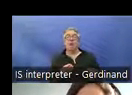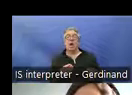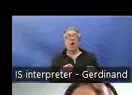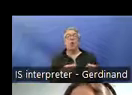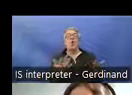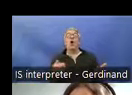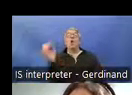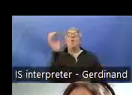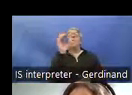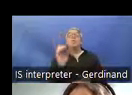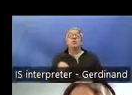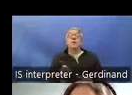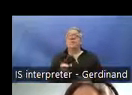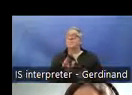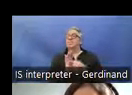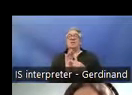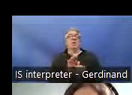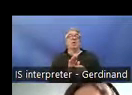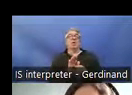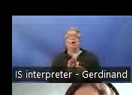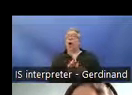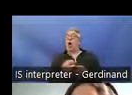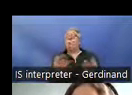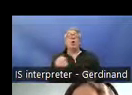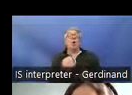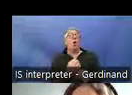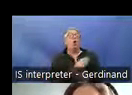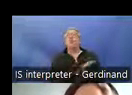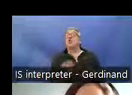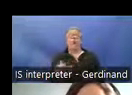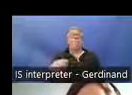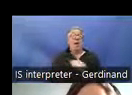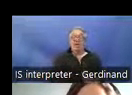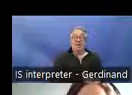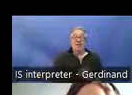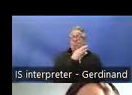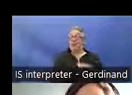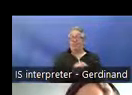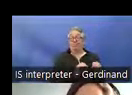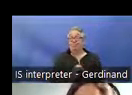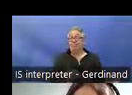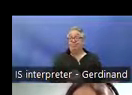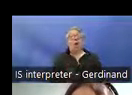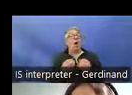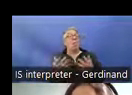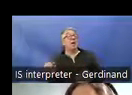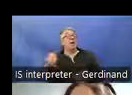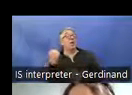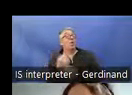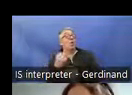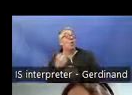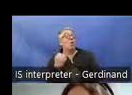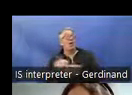of, for example, unpaid work or sheltered workshops or more specific questions that